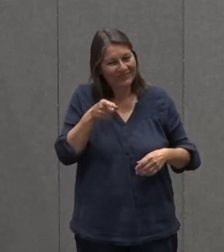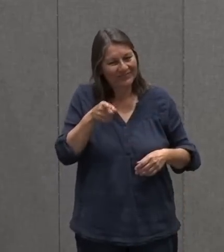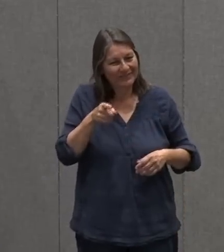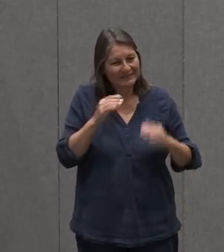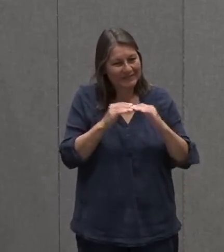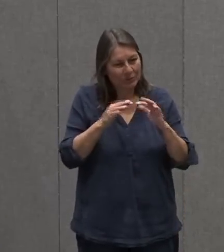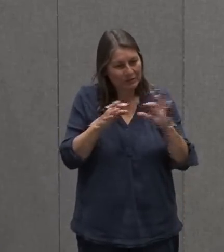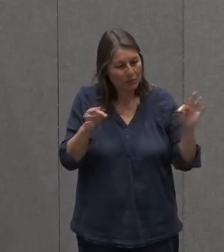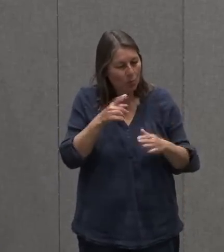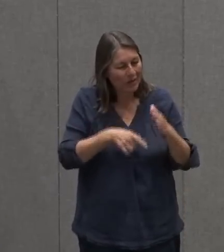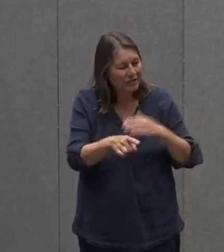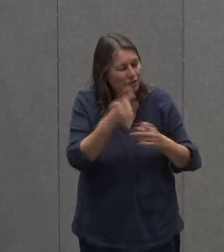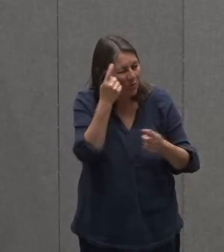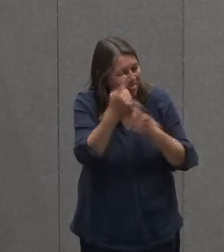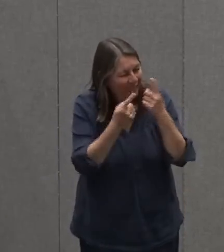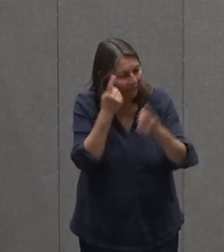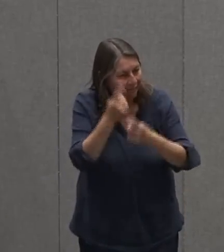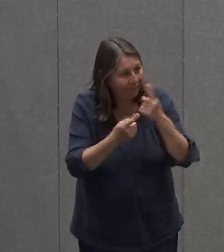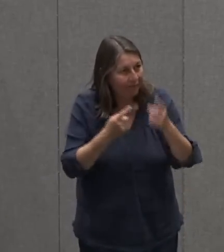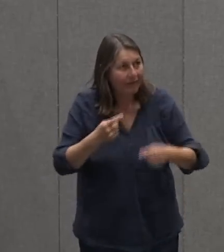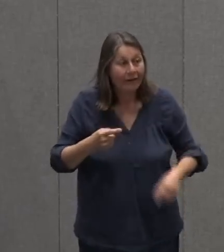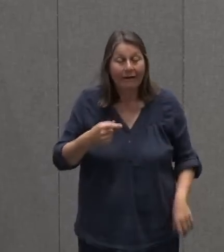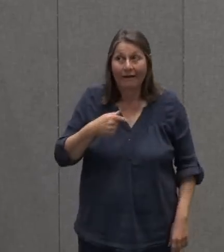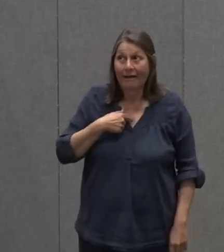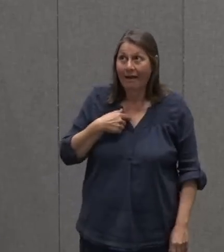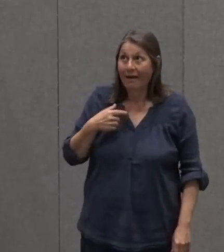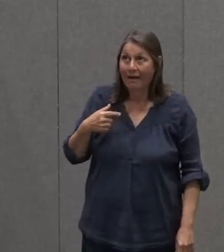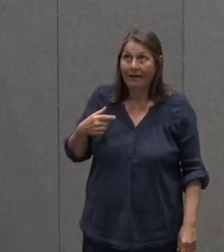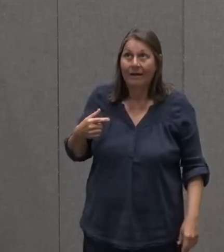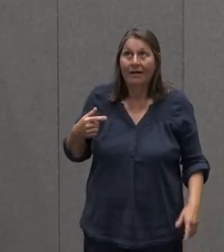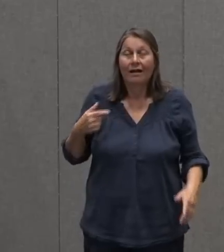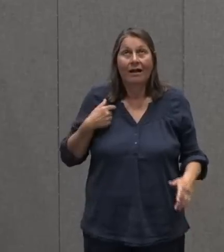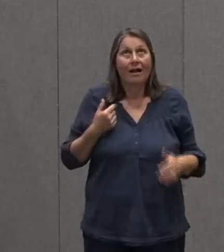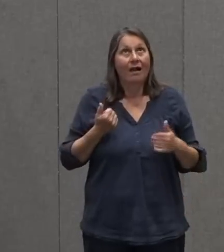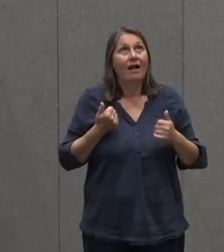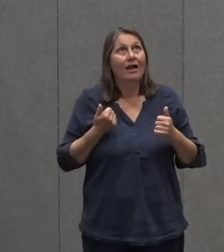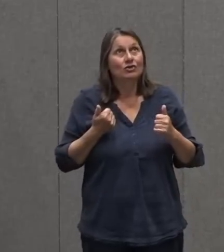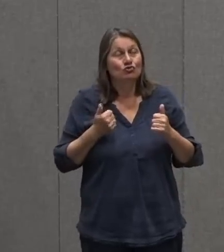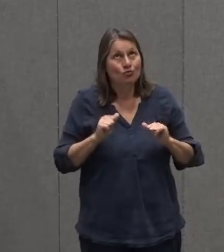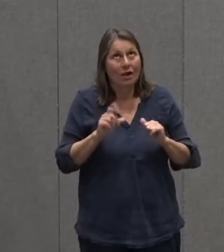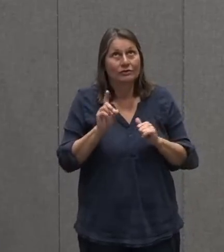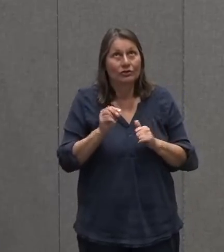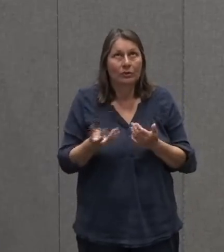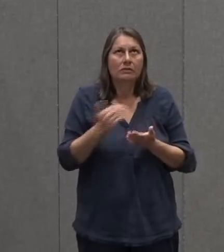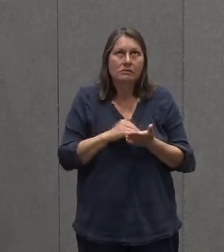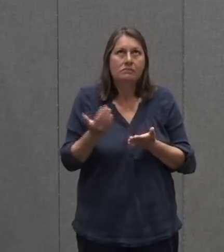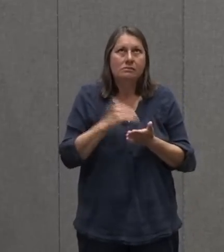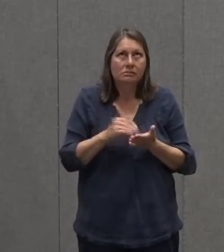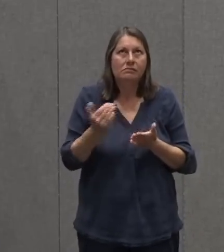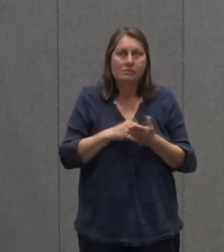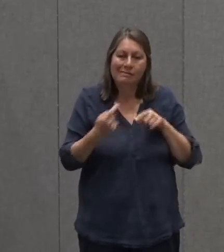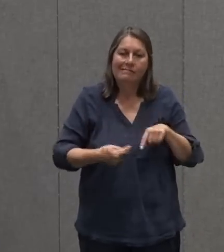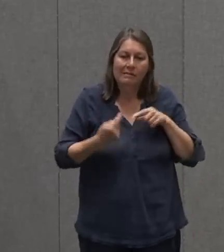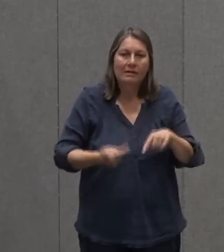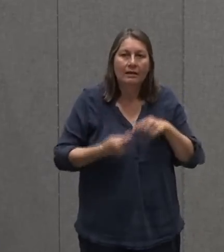So, I took probably like 10 times to try to get this one. So, what I ended up doing.